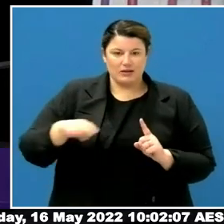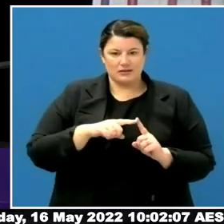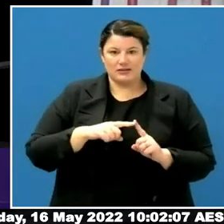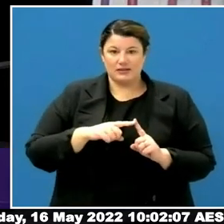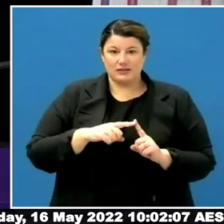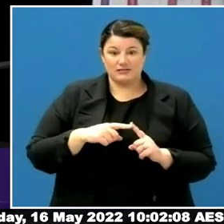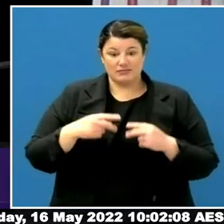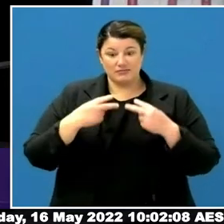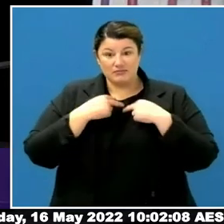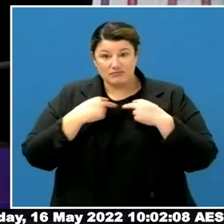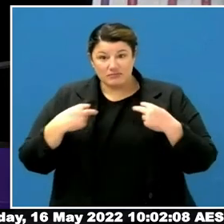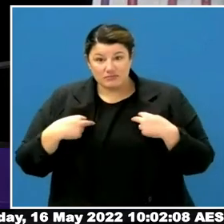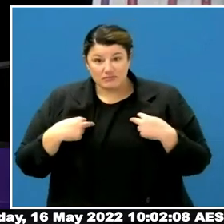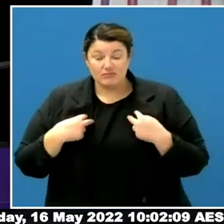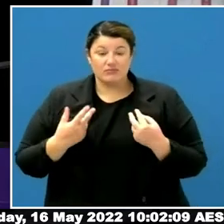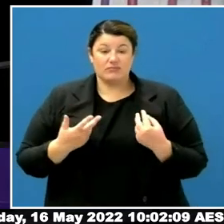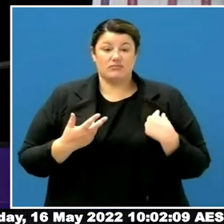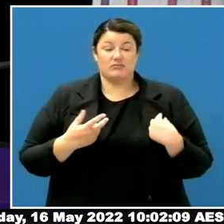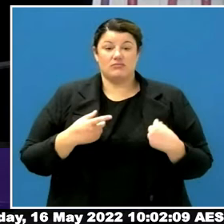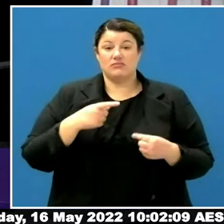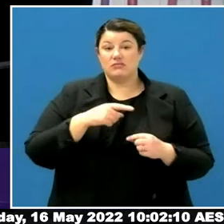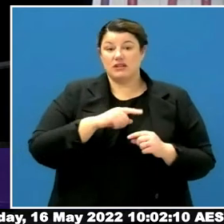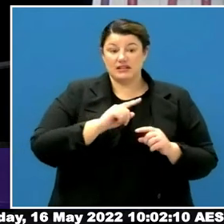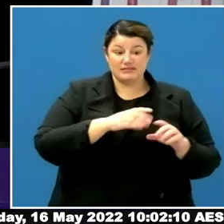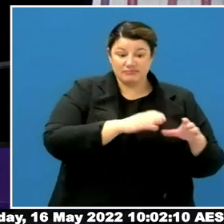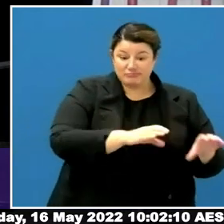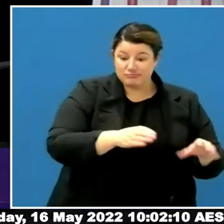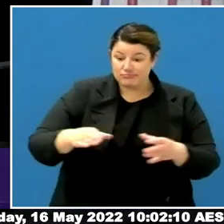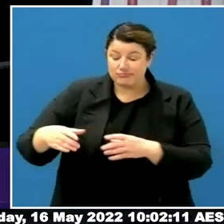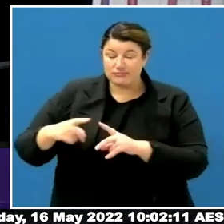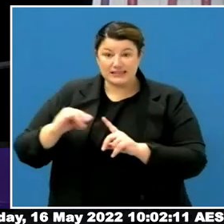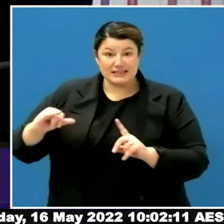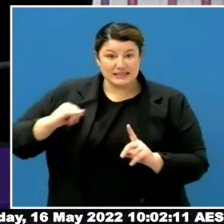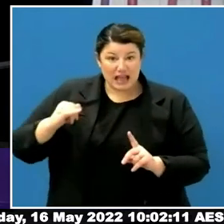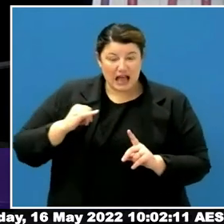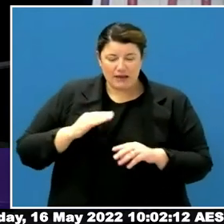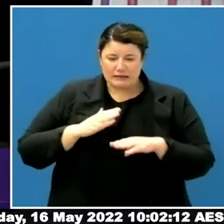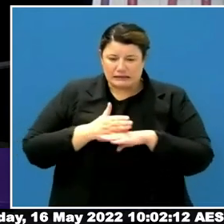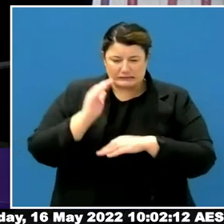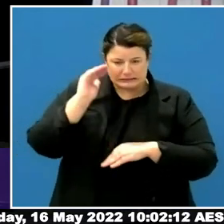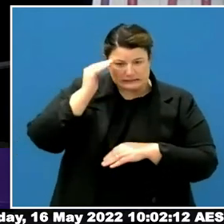Counsel Assisting, all branches of the Royal Commission, as well as the other agencies